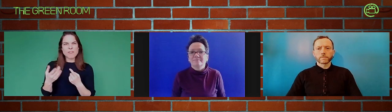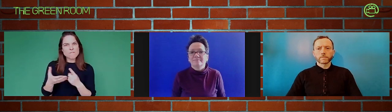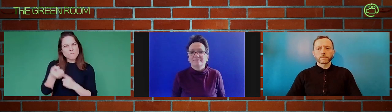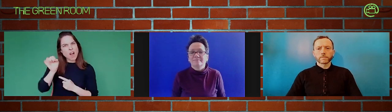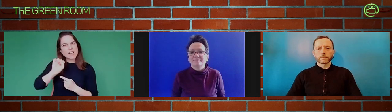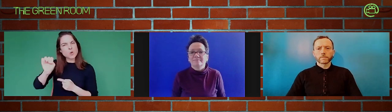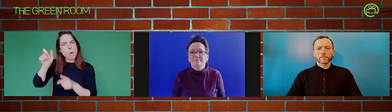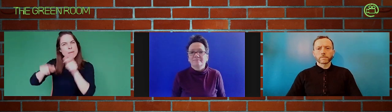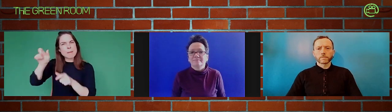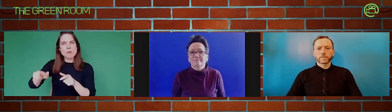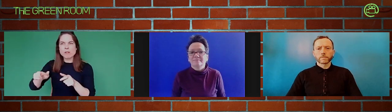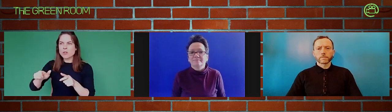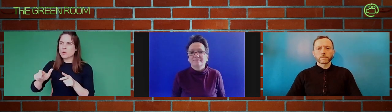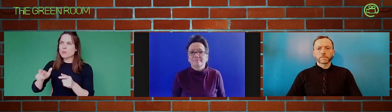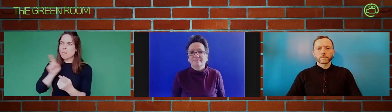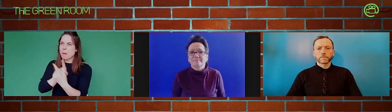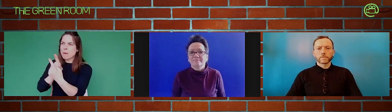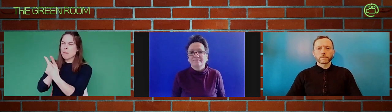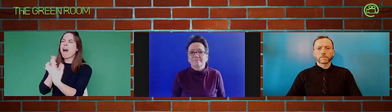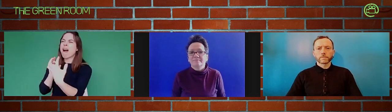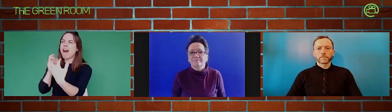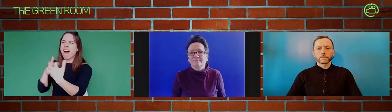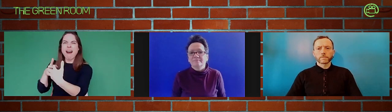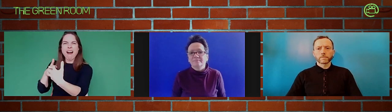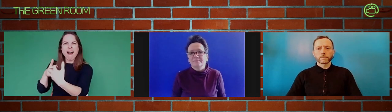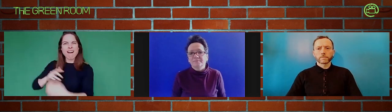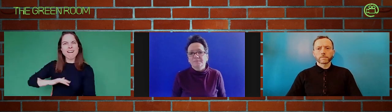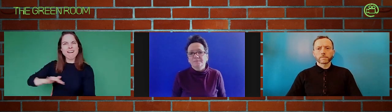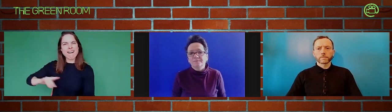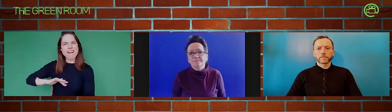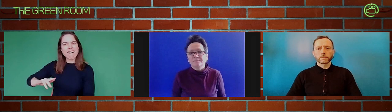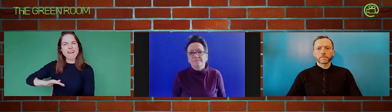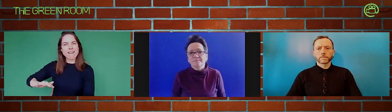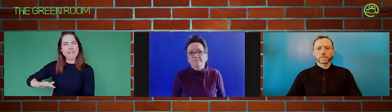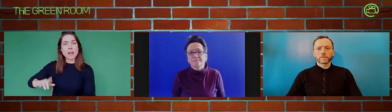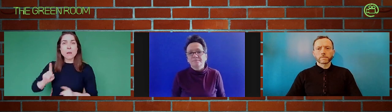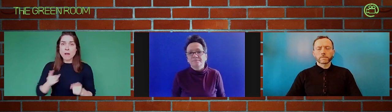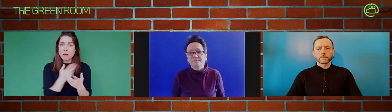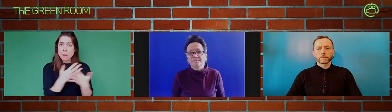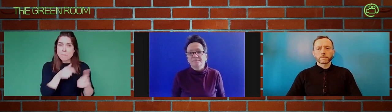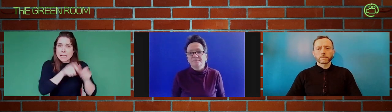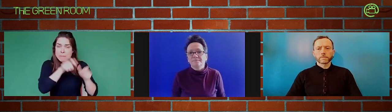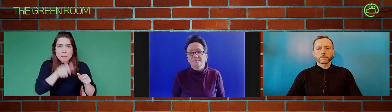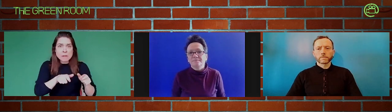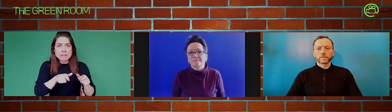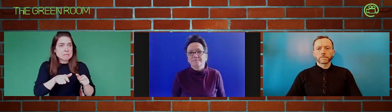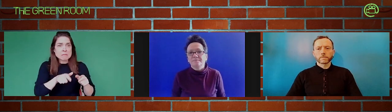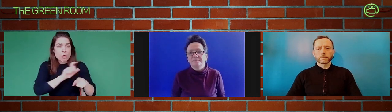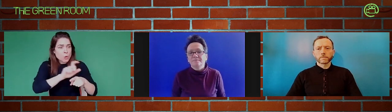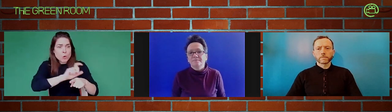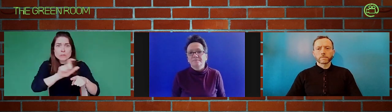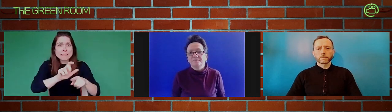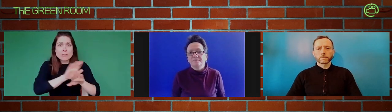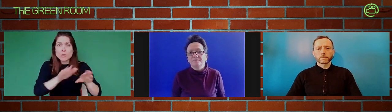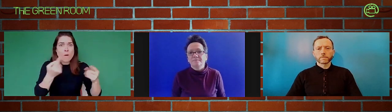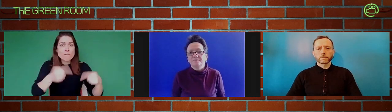these courses are even available to them which, you know, it's great that it's becoming more, more people are